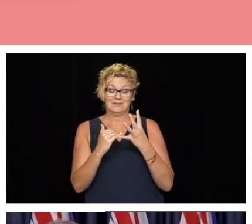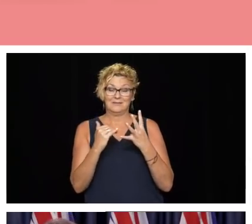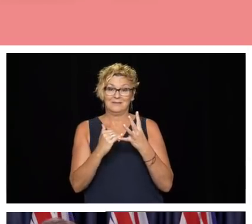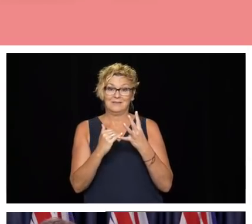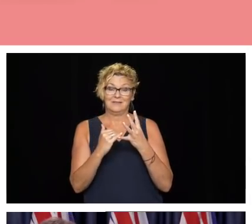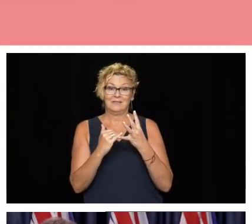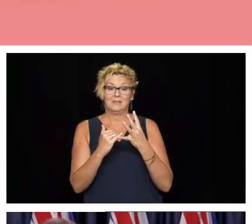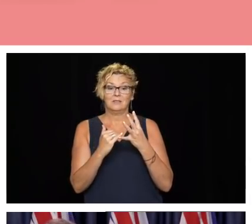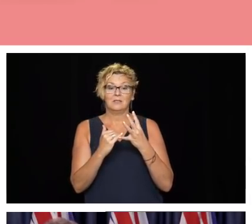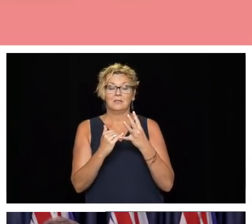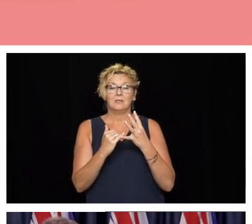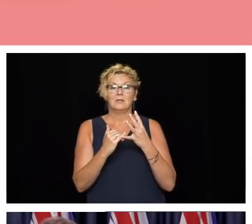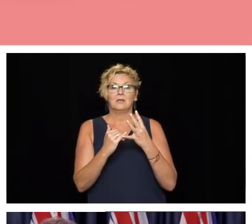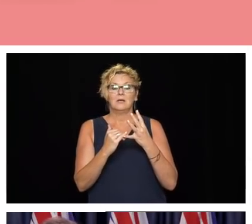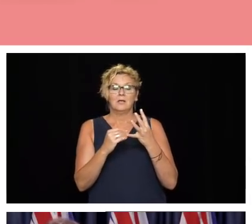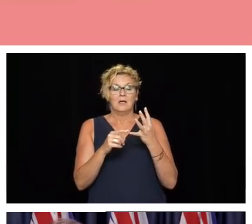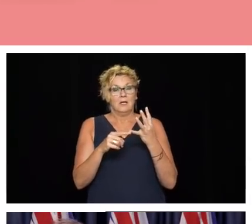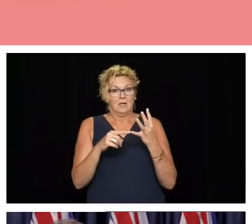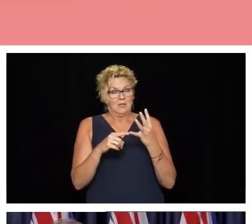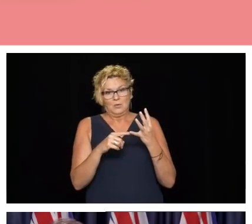the spring loose numbers were 72